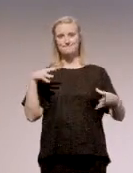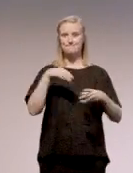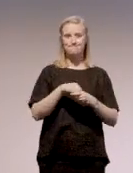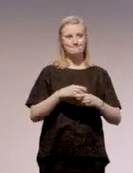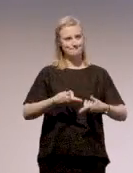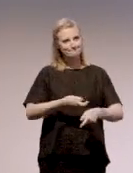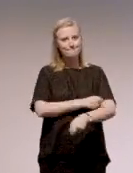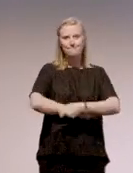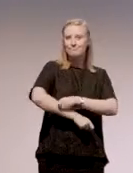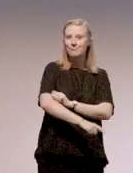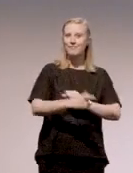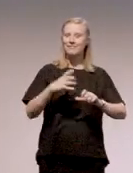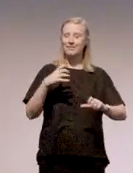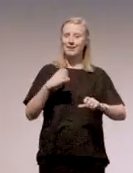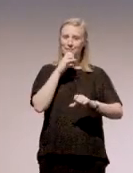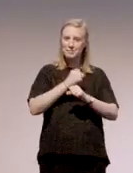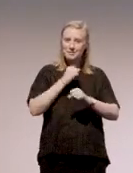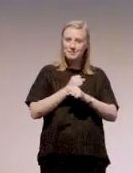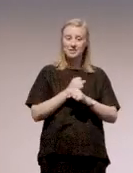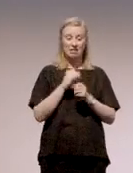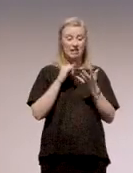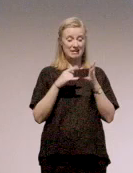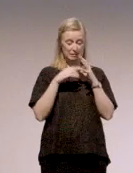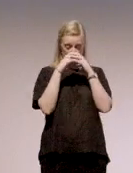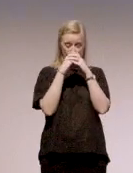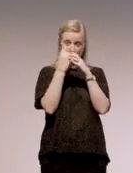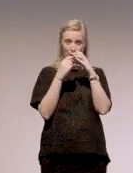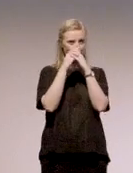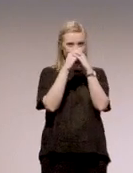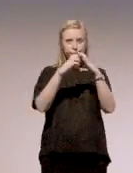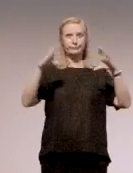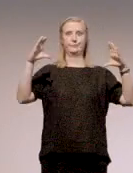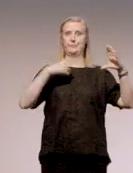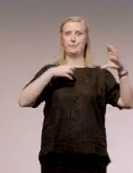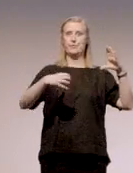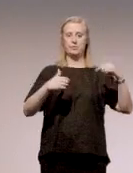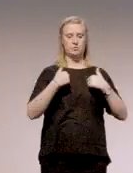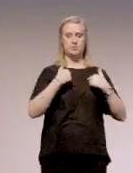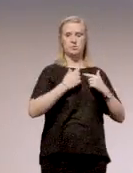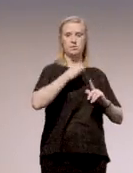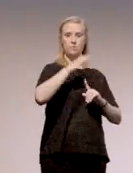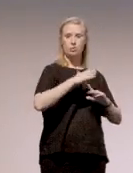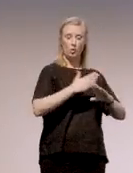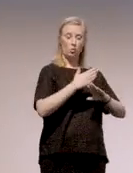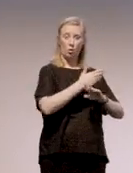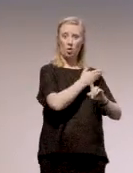broader than South Australia to make sure that this important work that we've started and that is being done in lots and lots of other